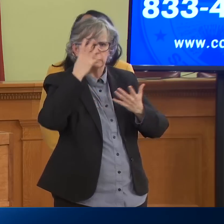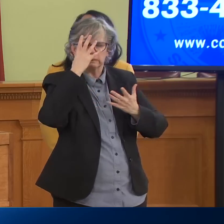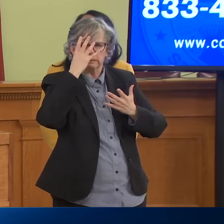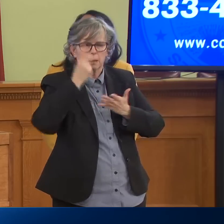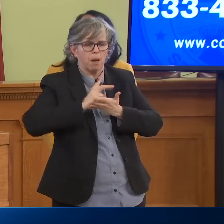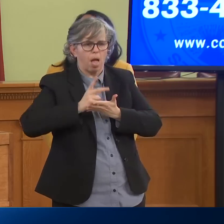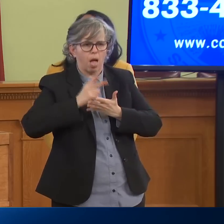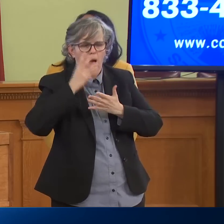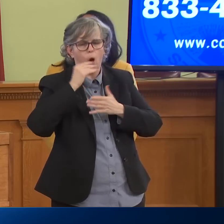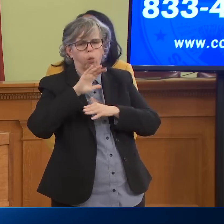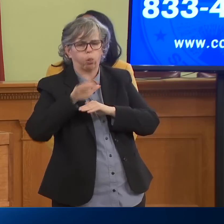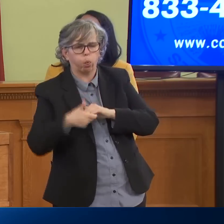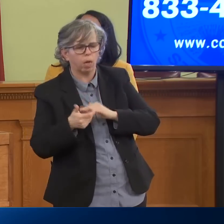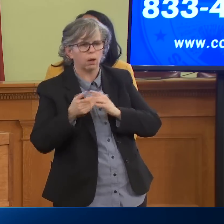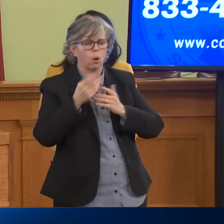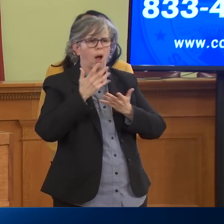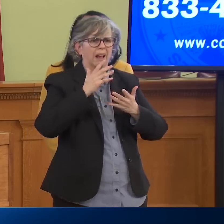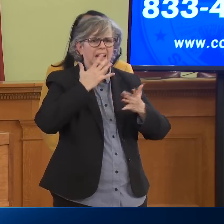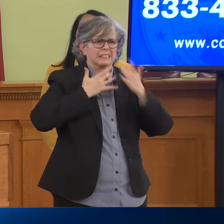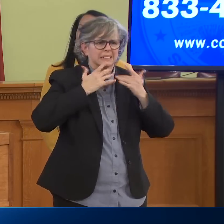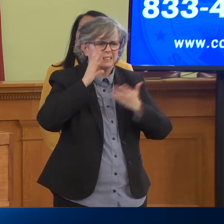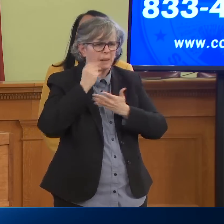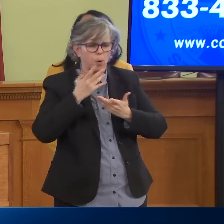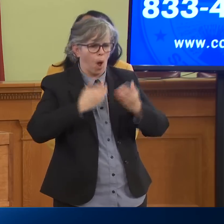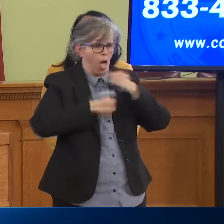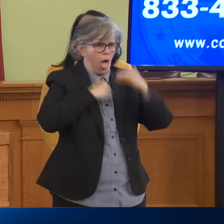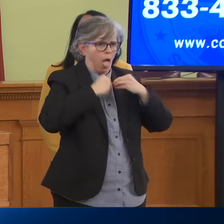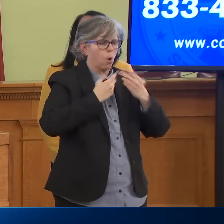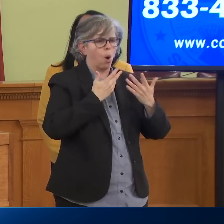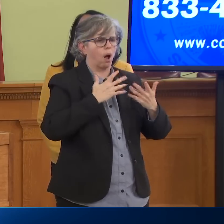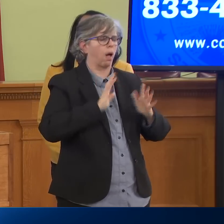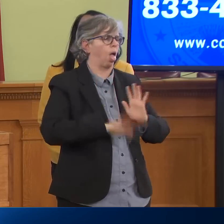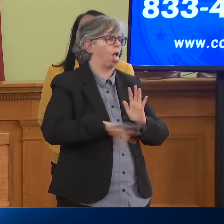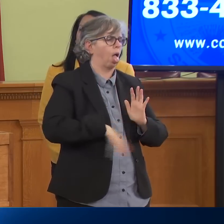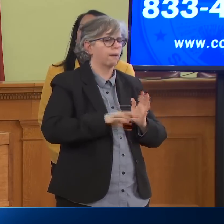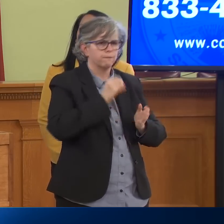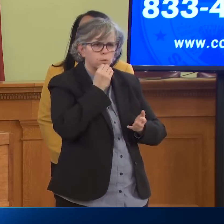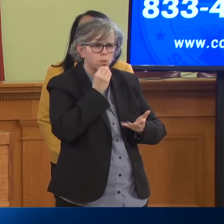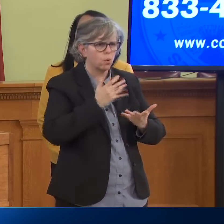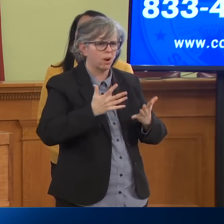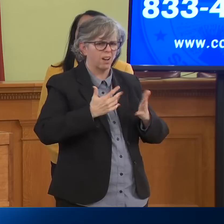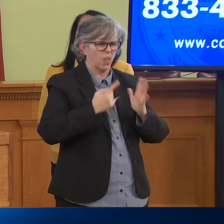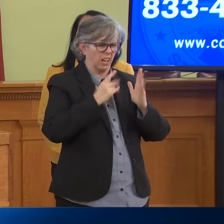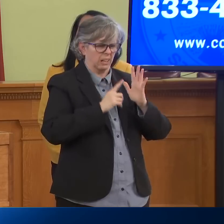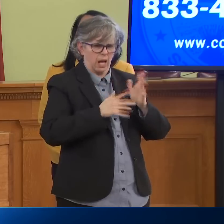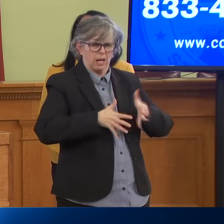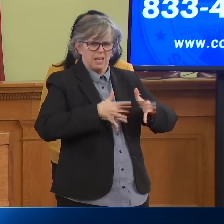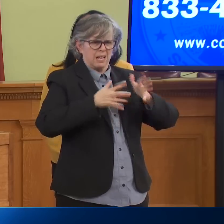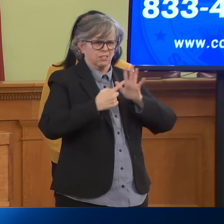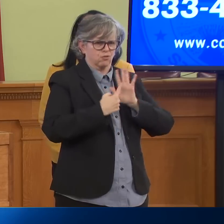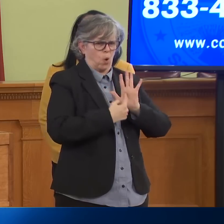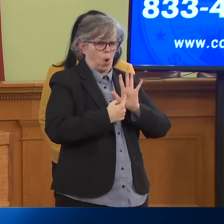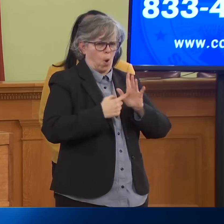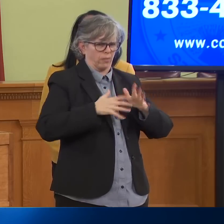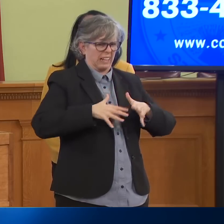OR TALK WITH A PROFESSIONAL FOR SUPPORT. IF YOU ARE EATING TOO LITTLE OR